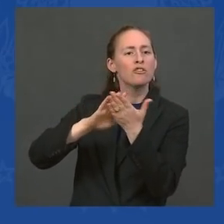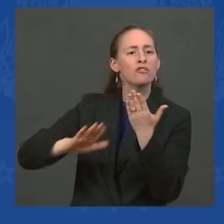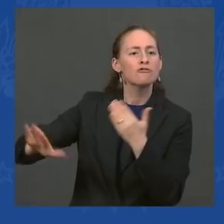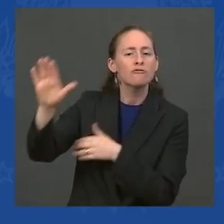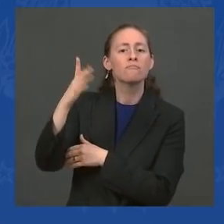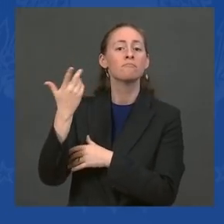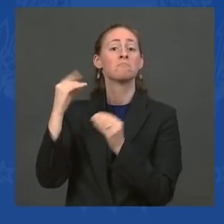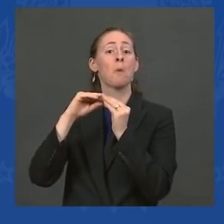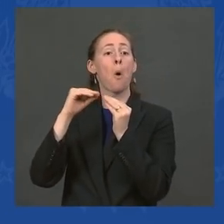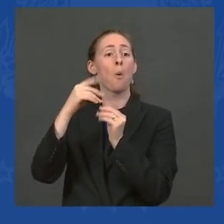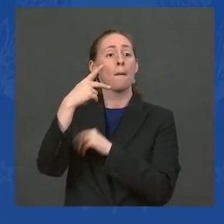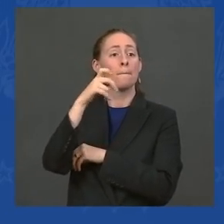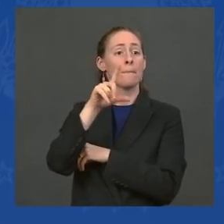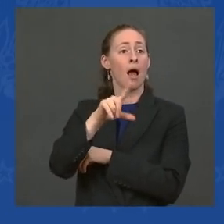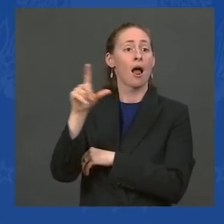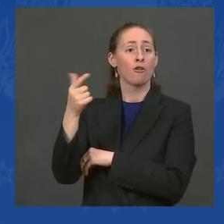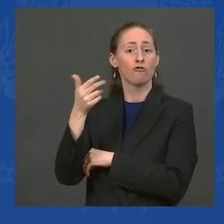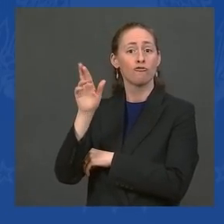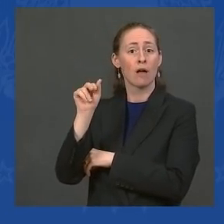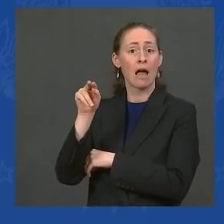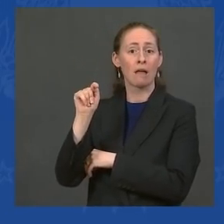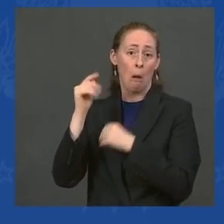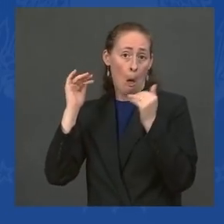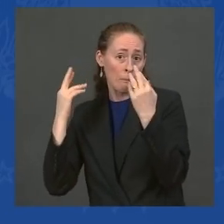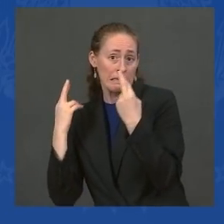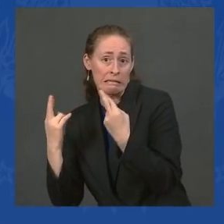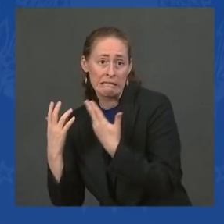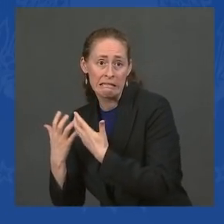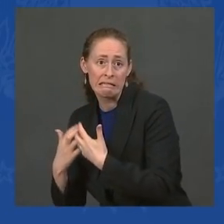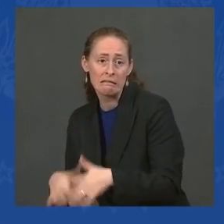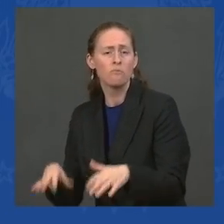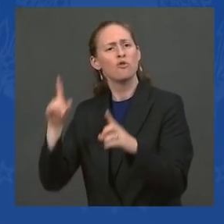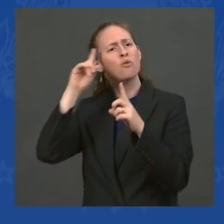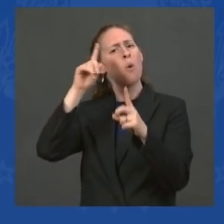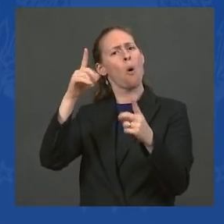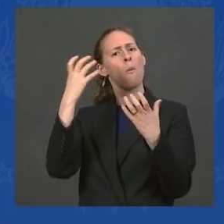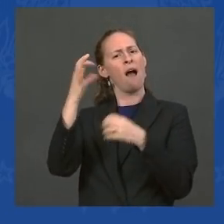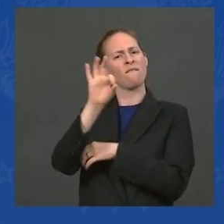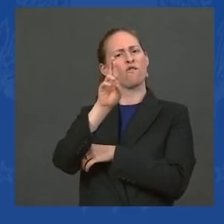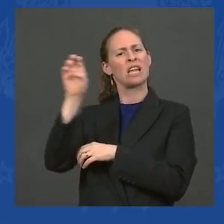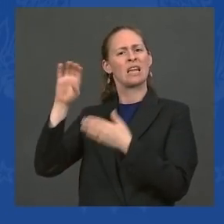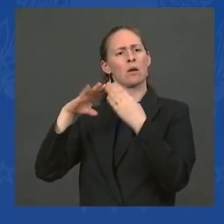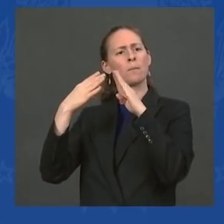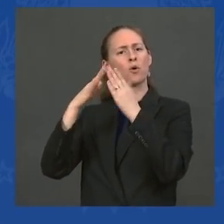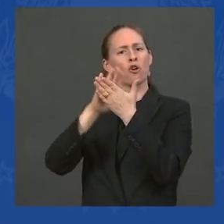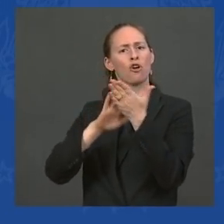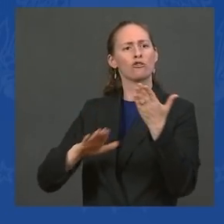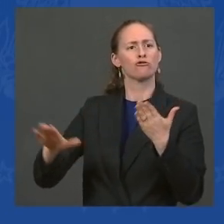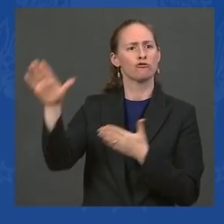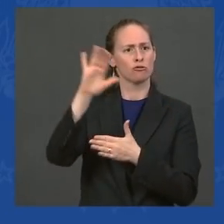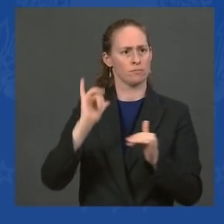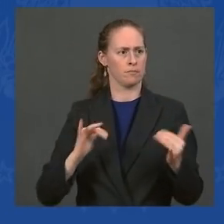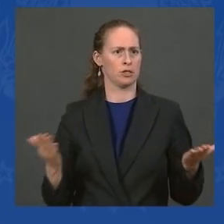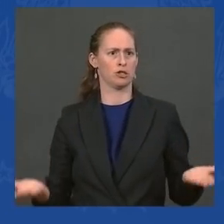but I also had proposed free community college, like you've done here in the state of Connecticut -- to help students from lower-income